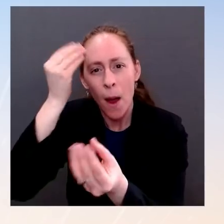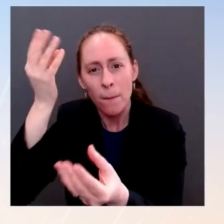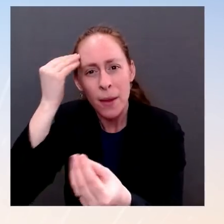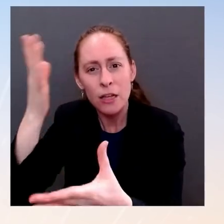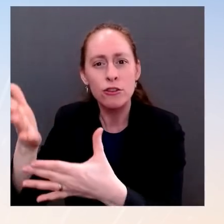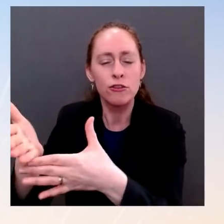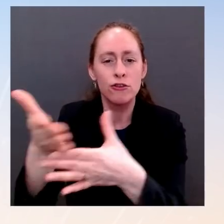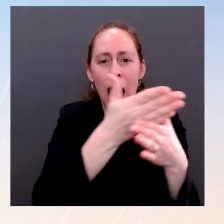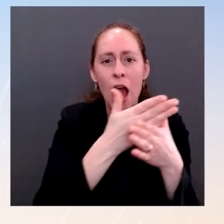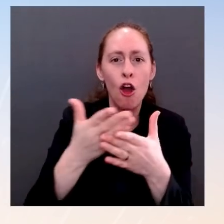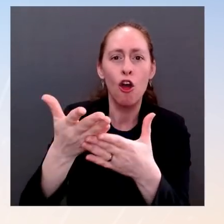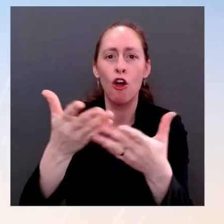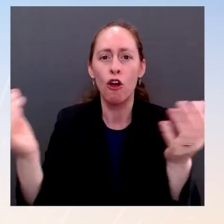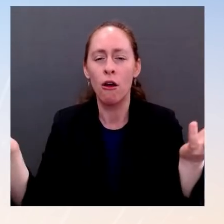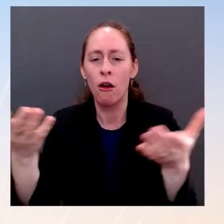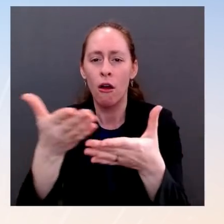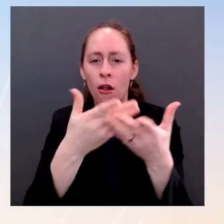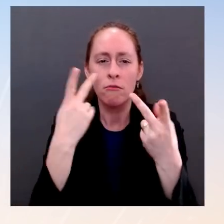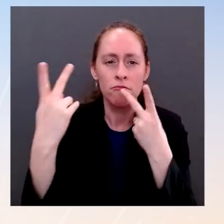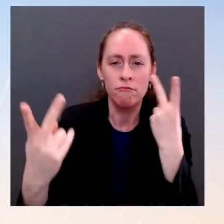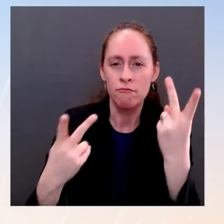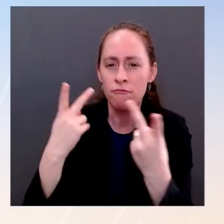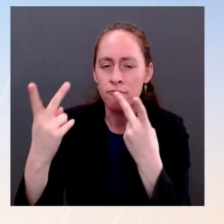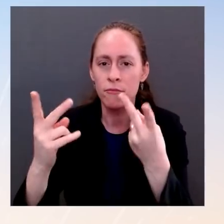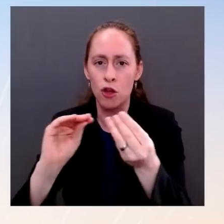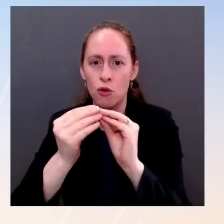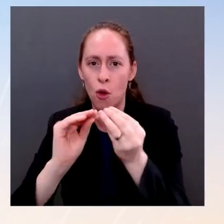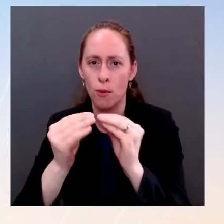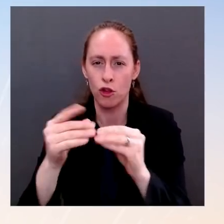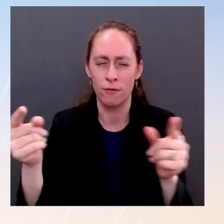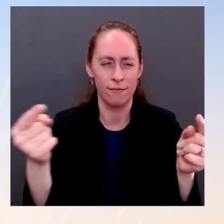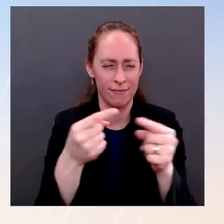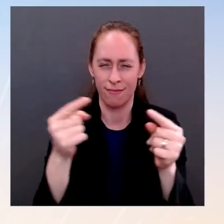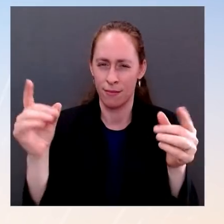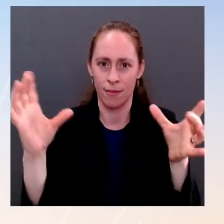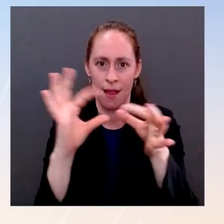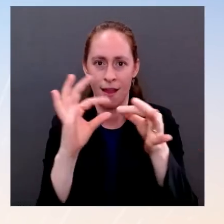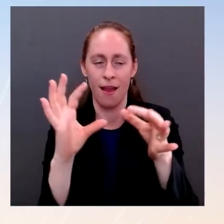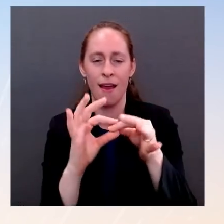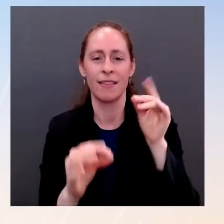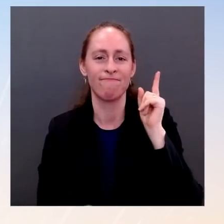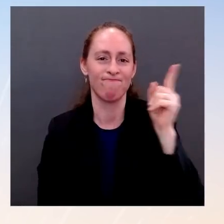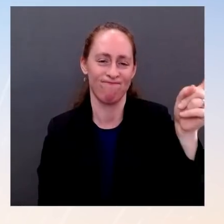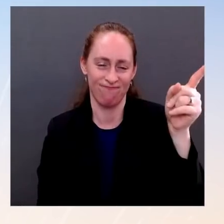this recent spate of cyberattacks in Ukraine are consistent with what a Russian effort could look like